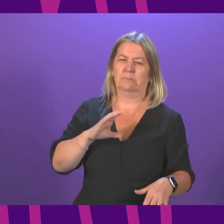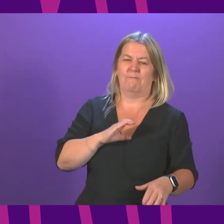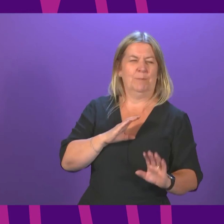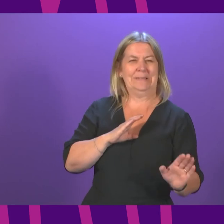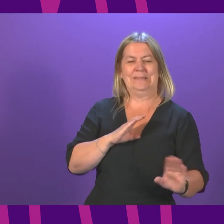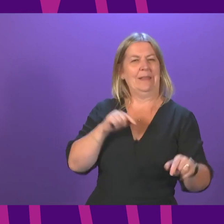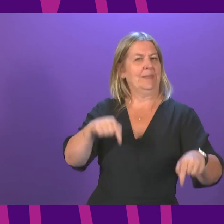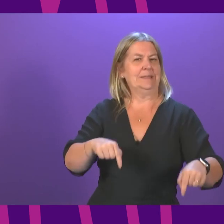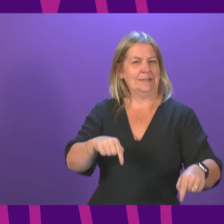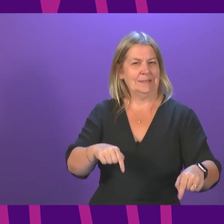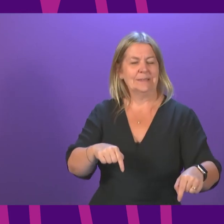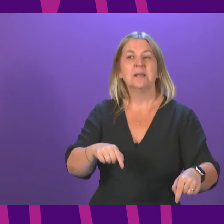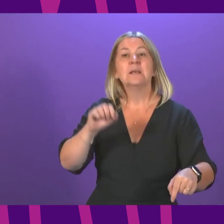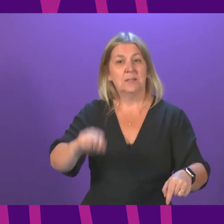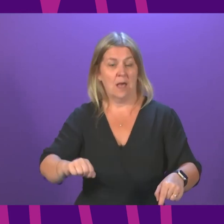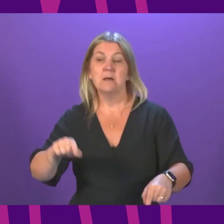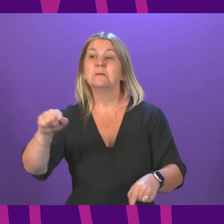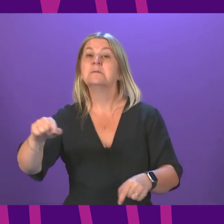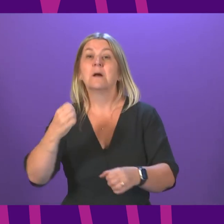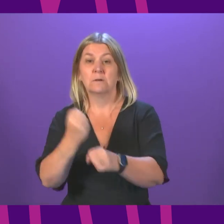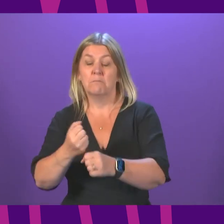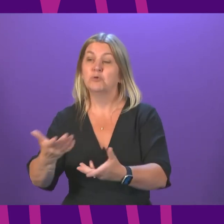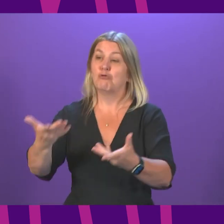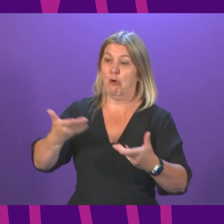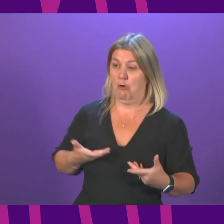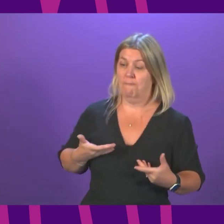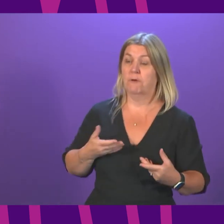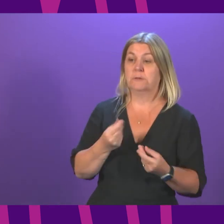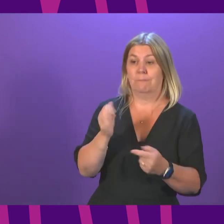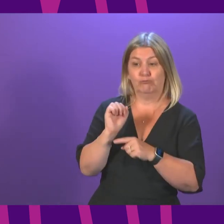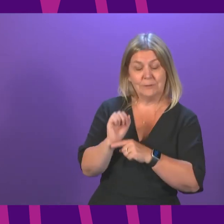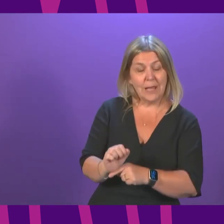to it. His amendment 11 was a strange amendment, but he gave me a wonderful opportunity to